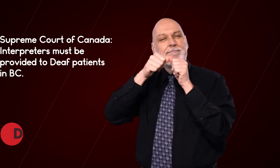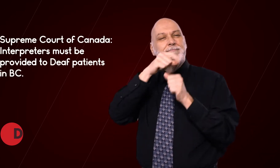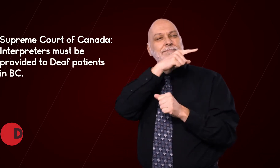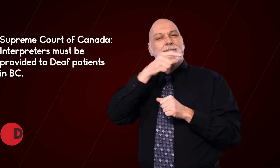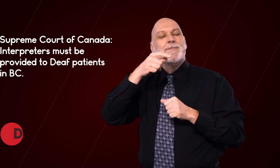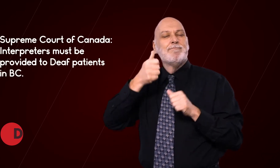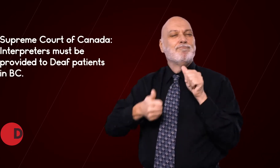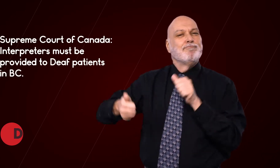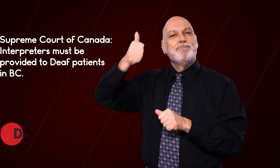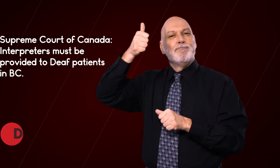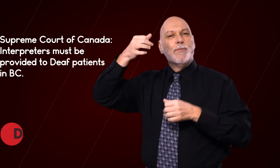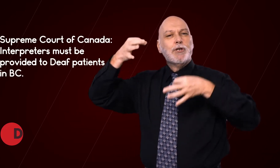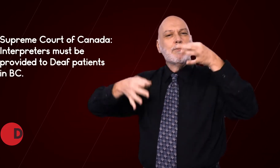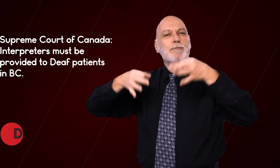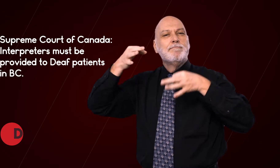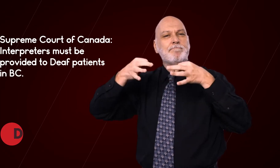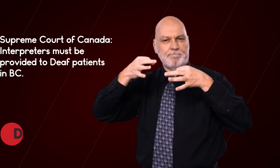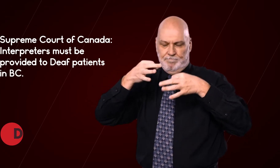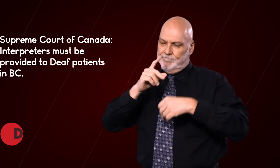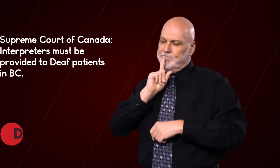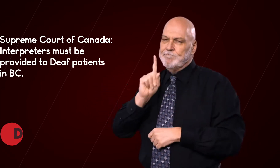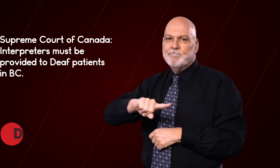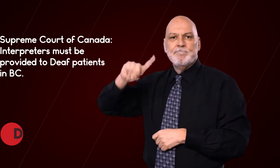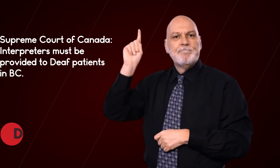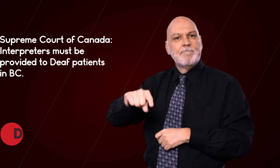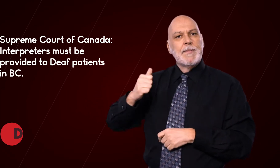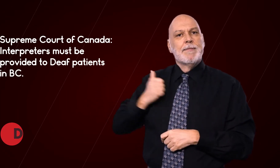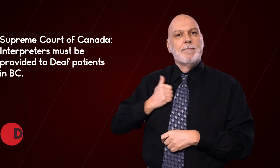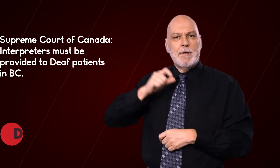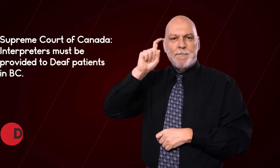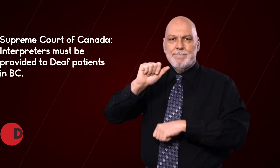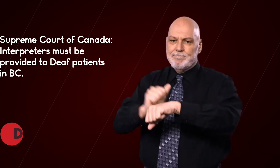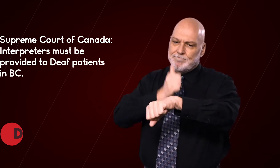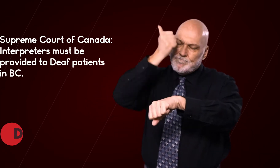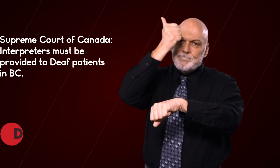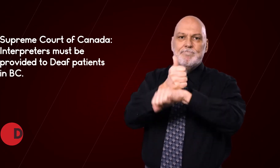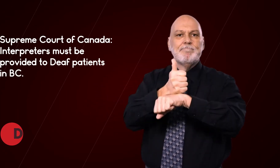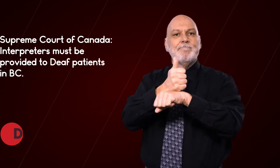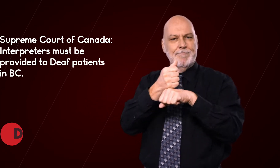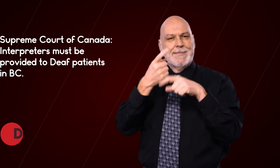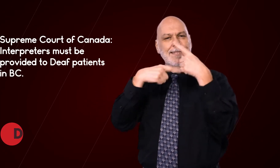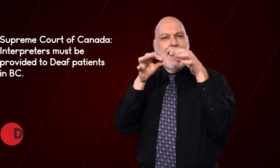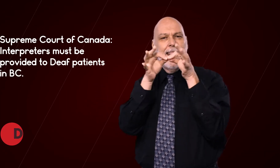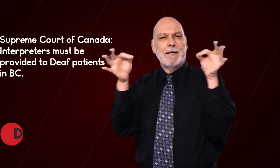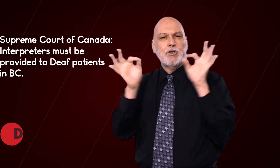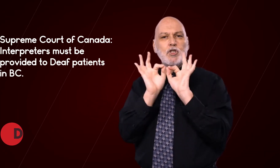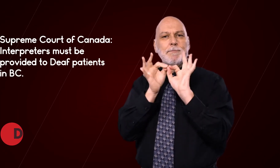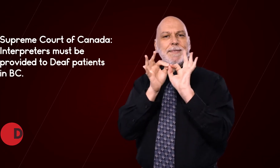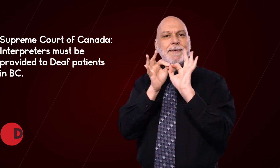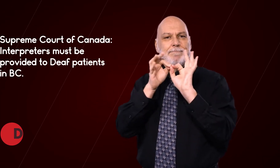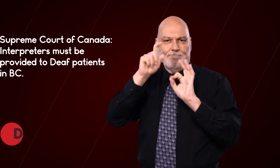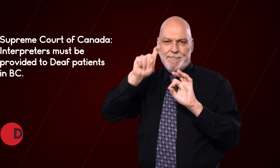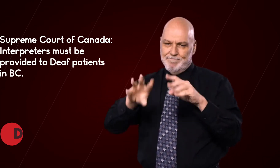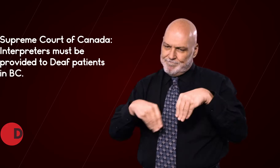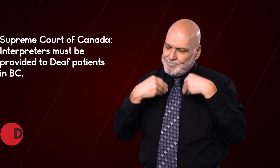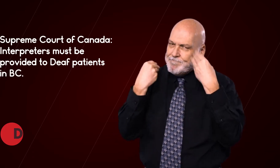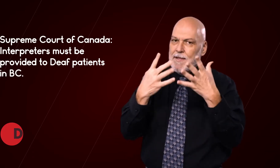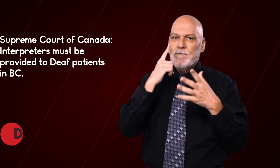the Supreme Court of Canada ruled that sign language interpretation